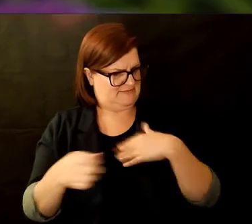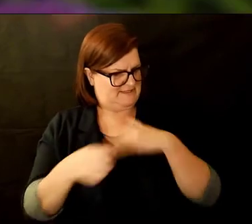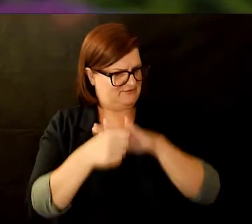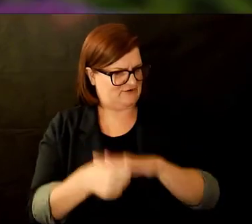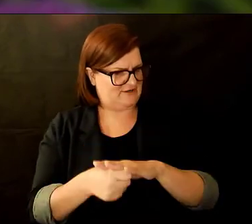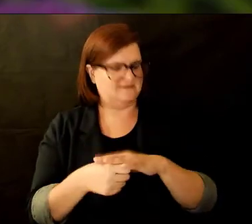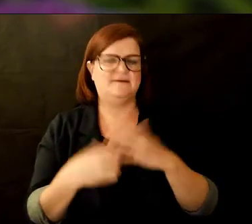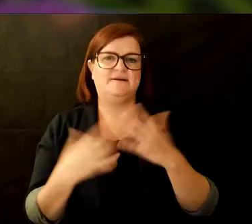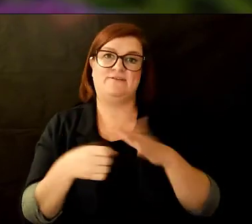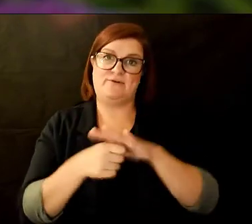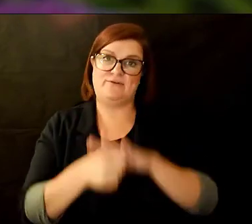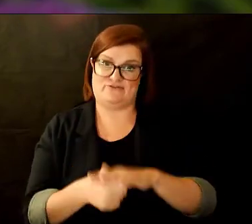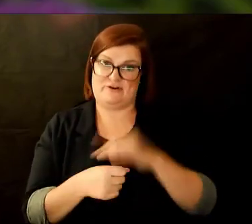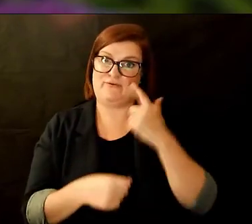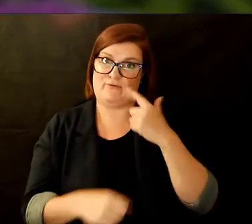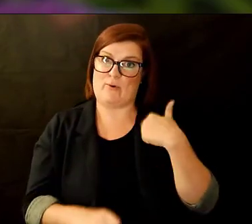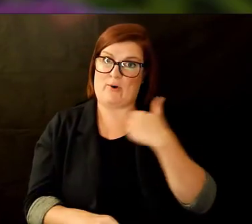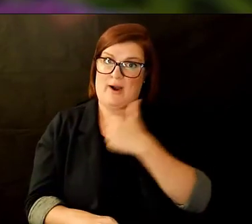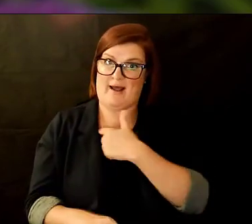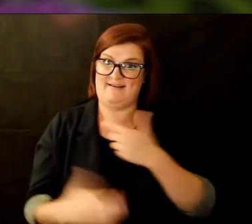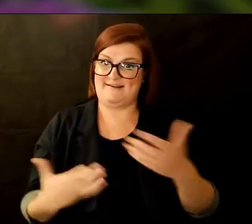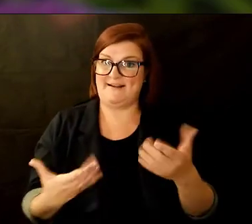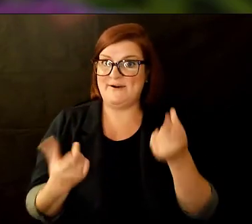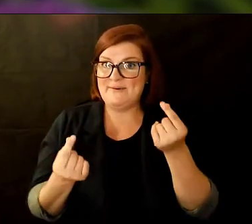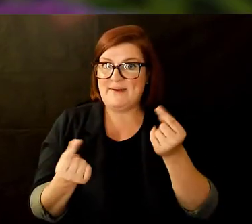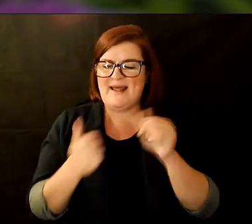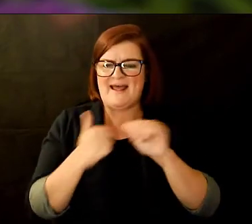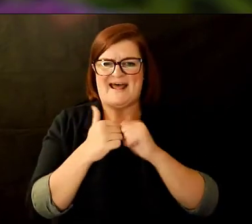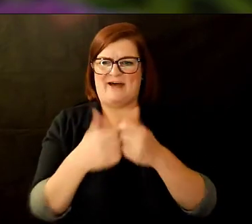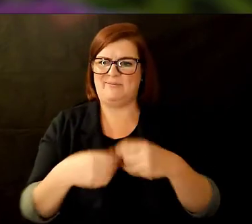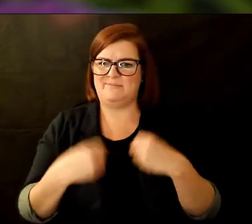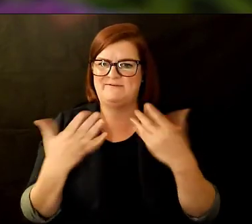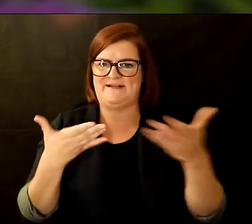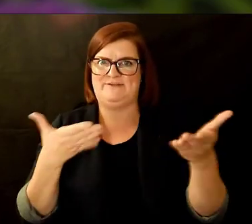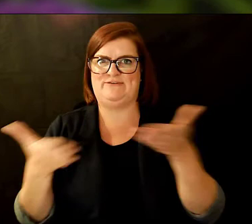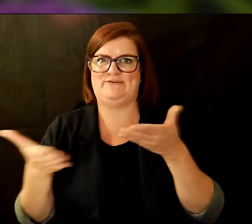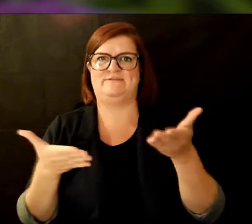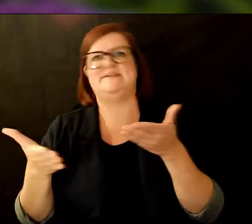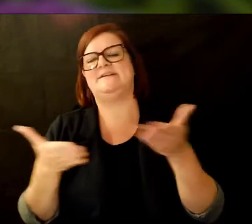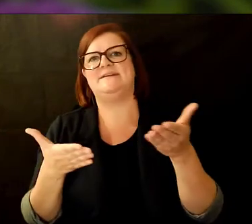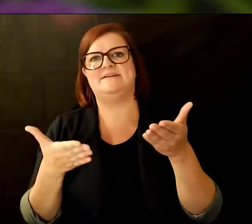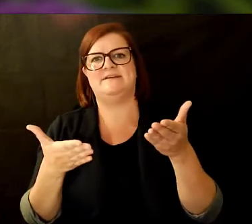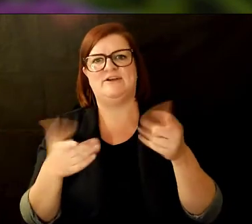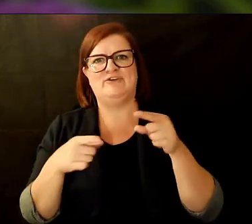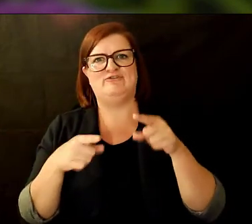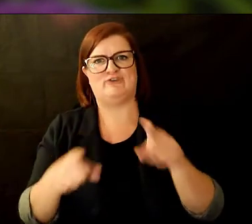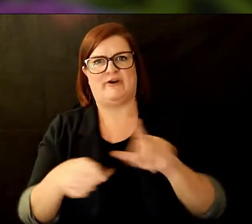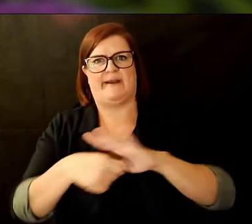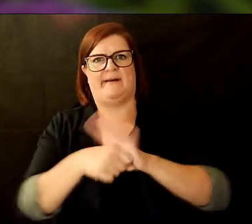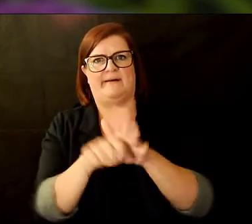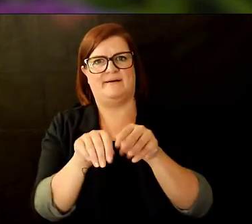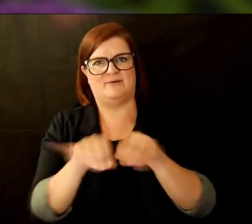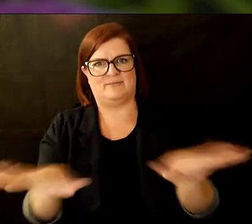So the stress for us was how do we deliver services in the context of a pandemic.